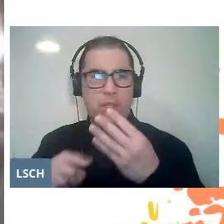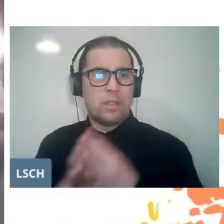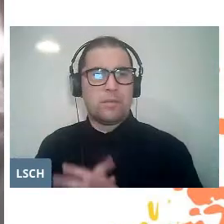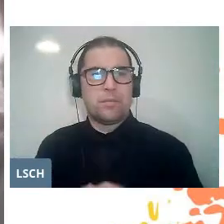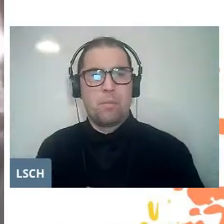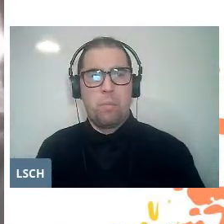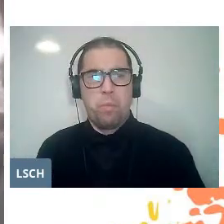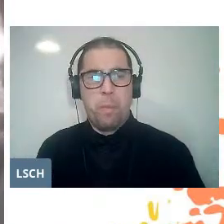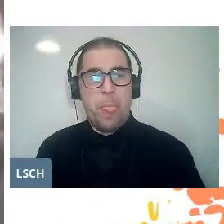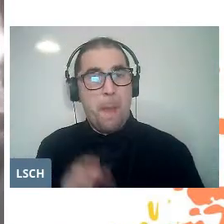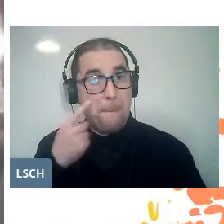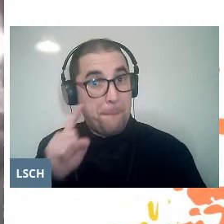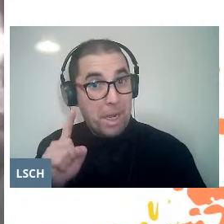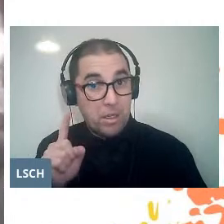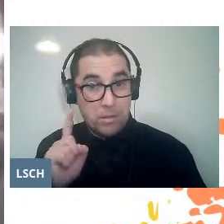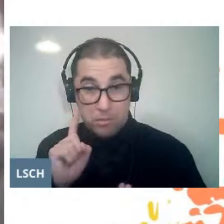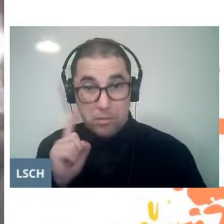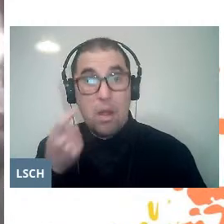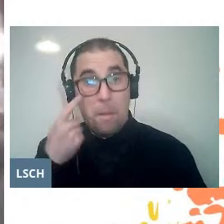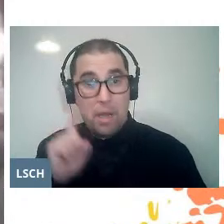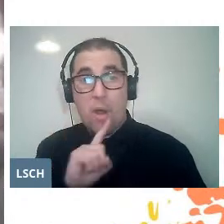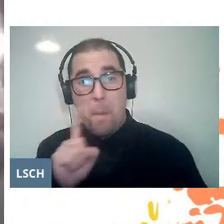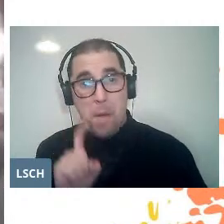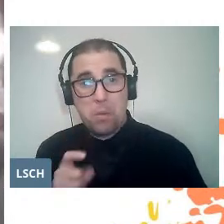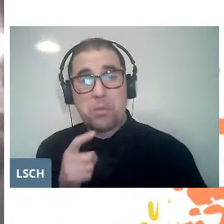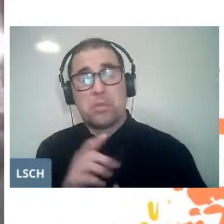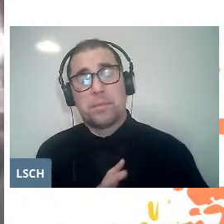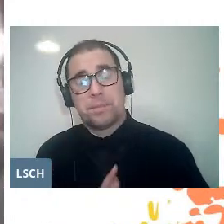But here comes an interesting question: